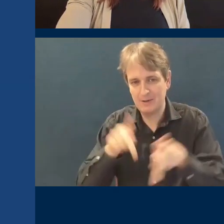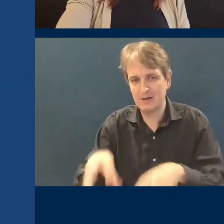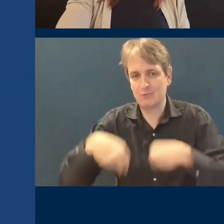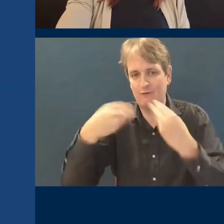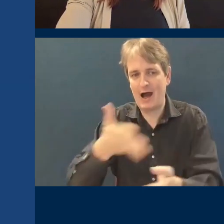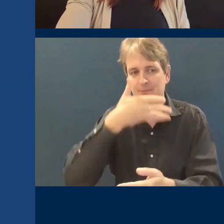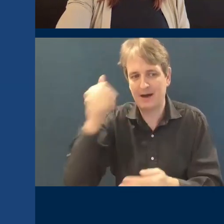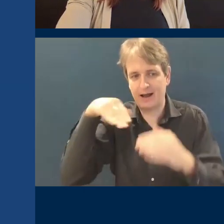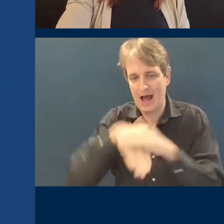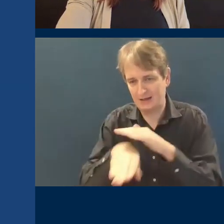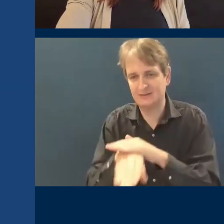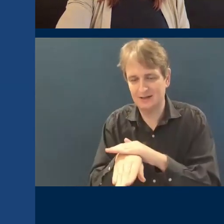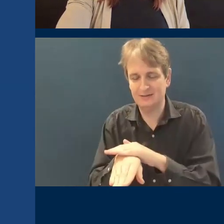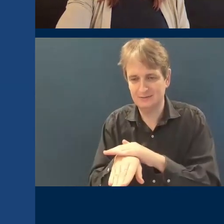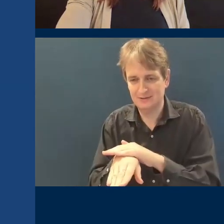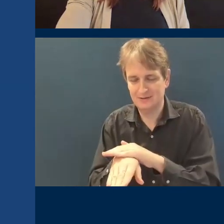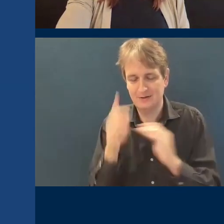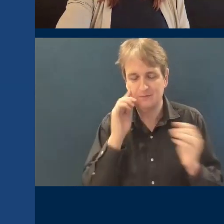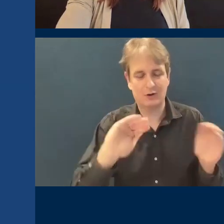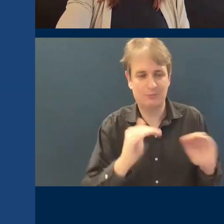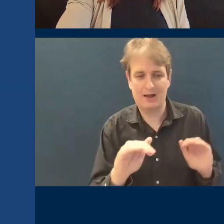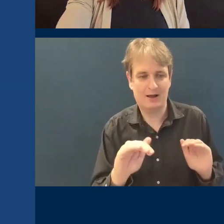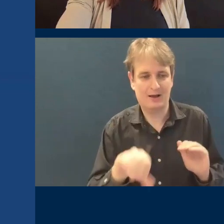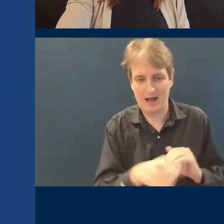for allowing people to provide the best access possible